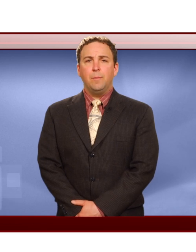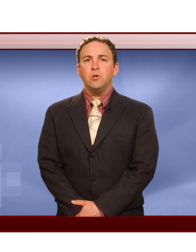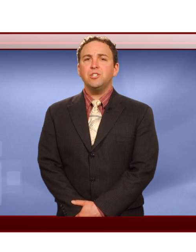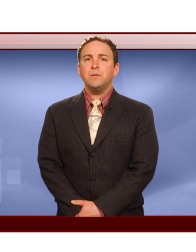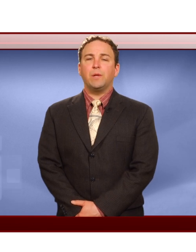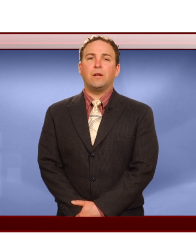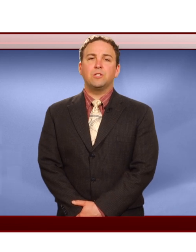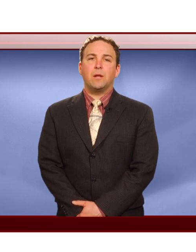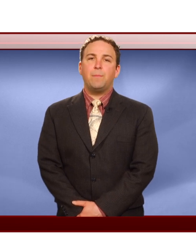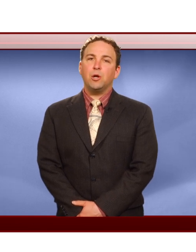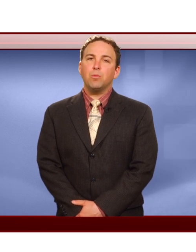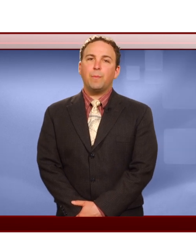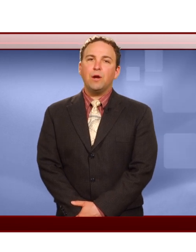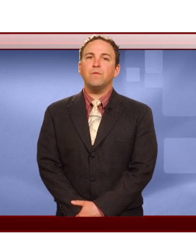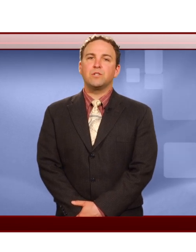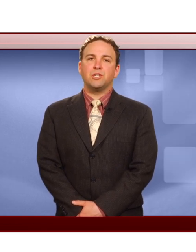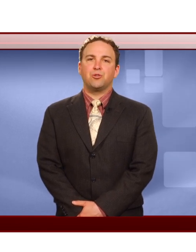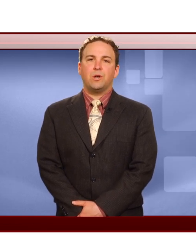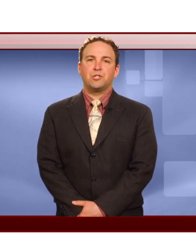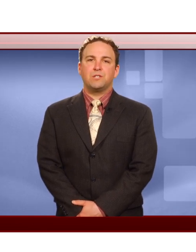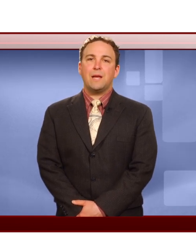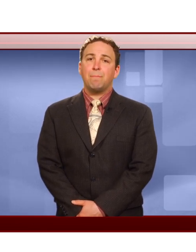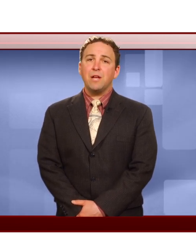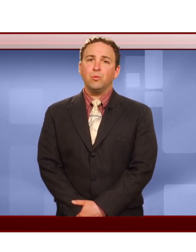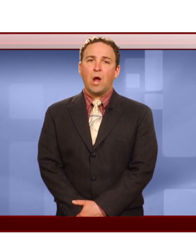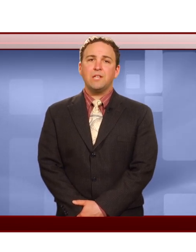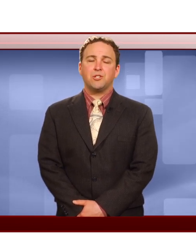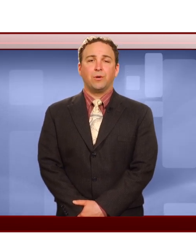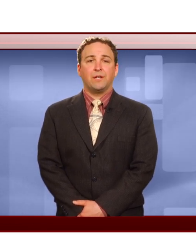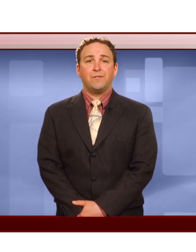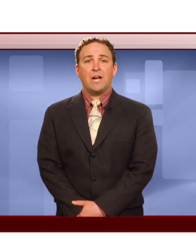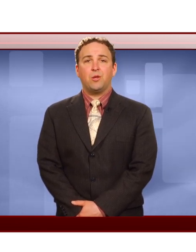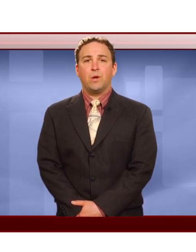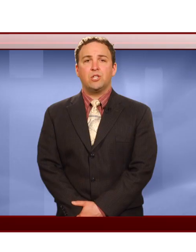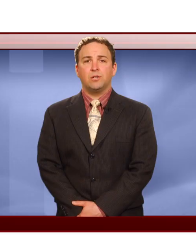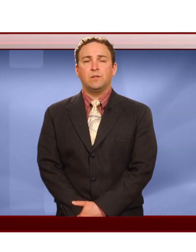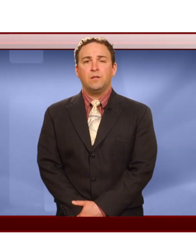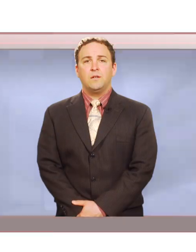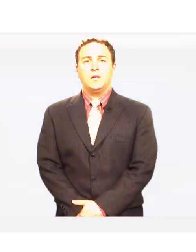emergency planners can better prepare for situations that might arise during an evacuation.